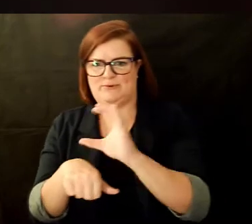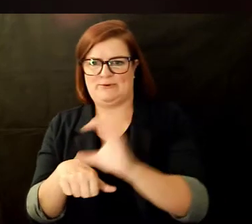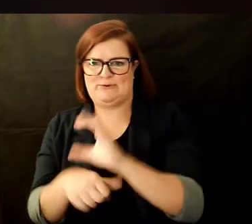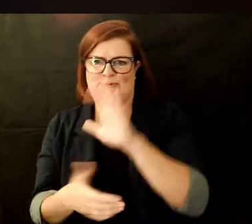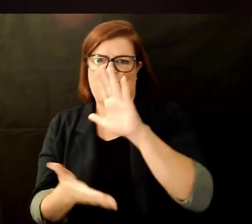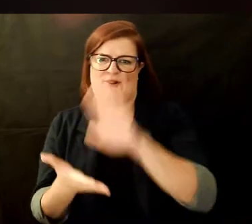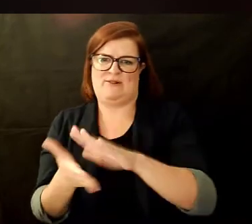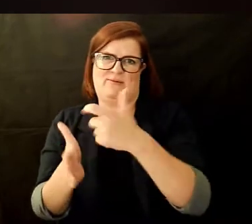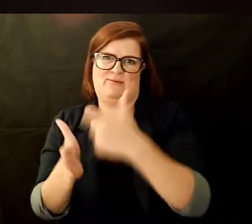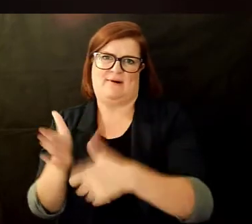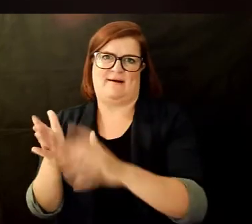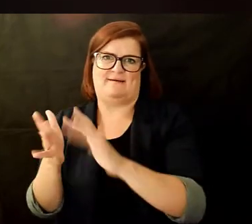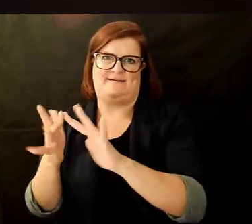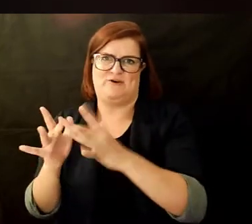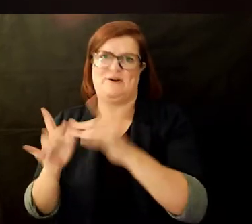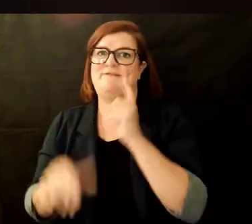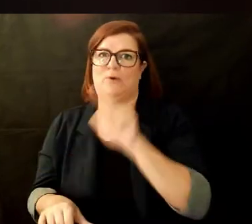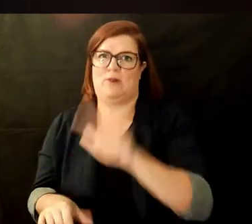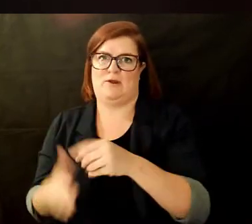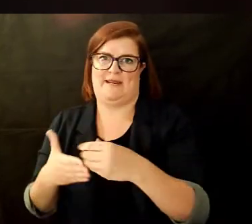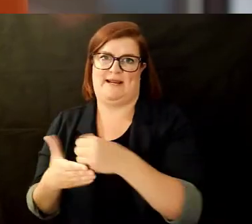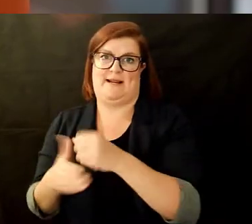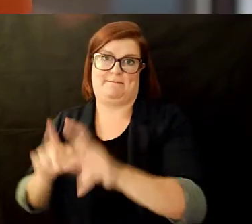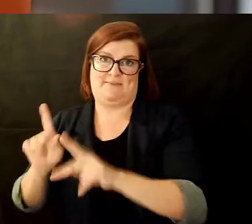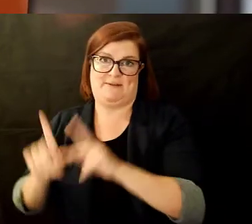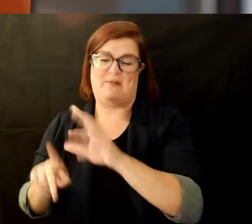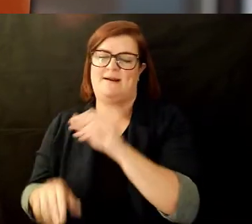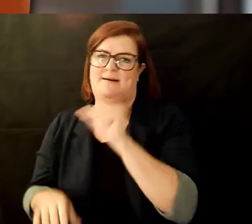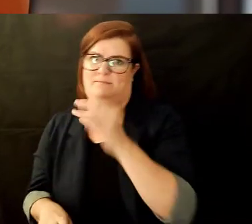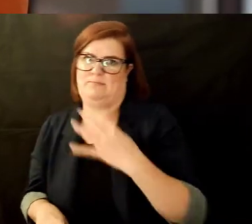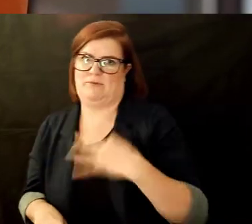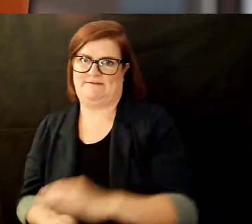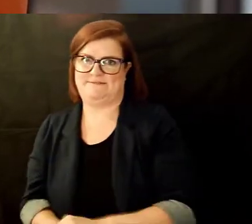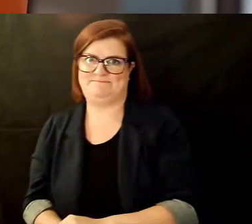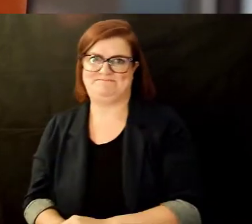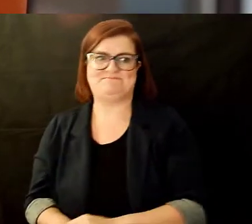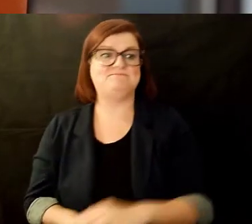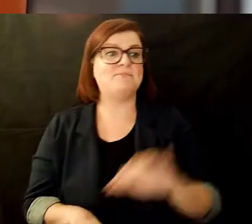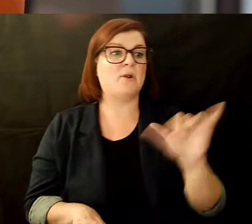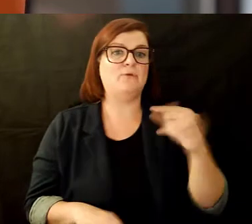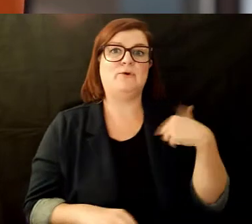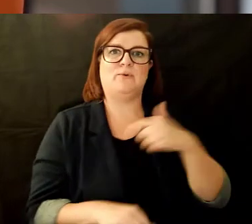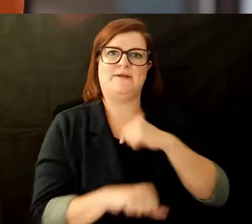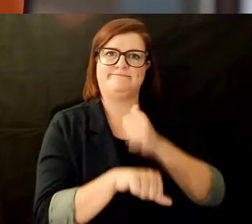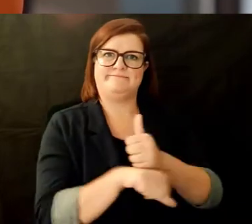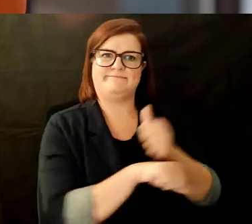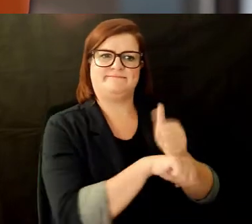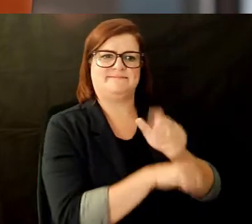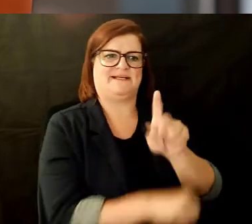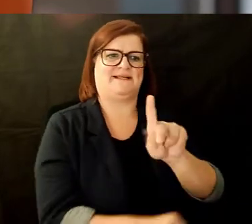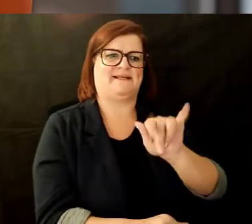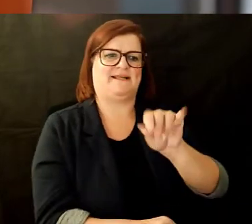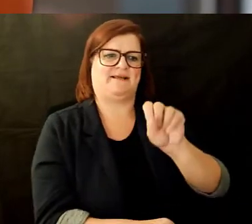internet to low income people and nonprofits. We stood up kiosks at certain facilities